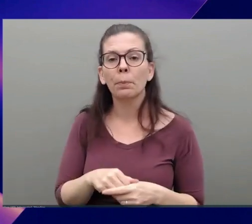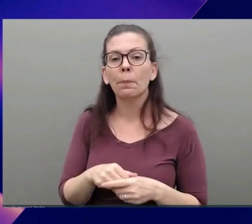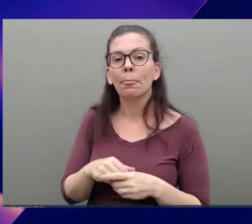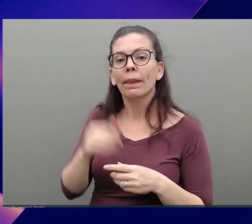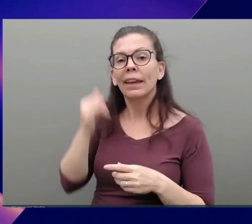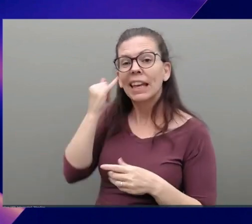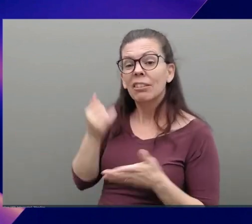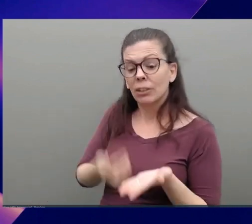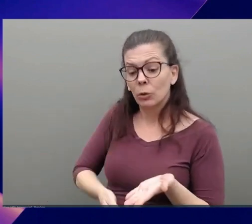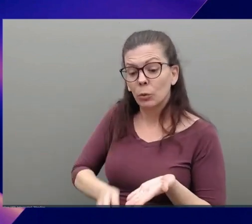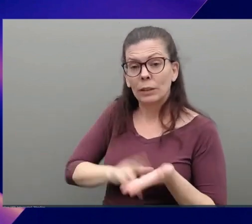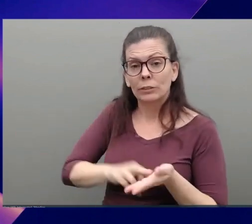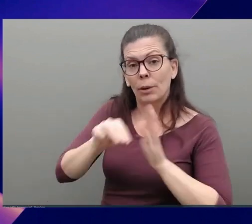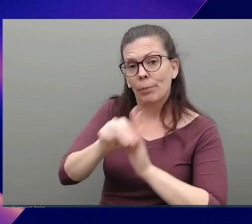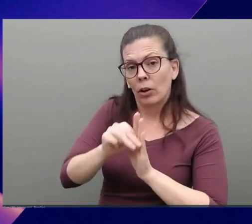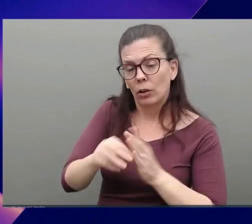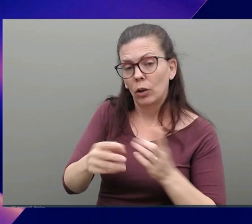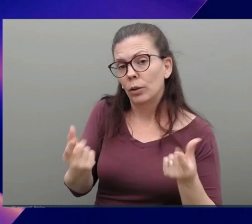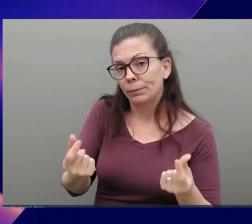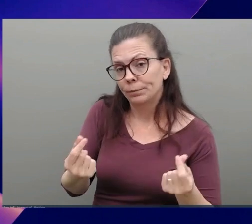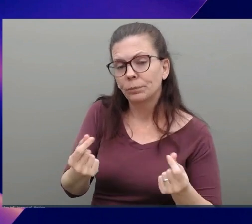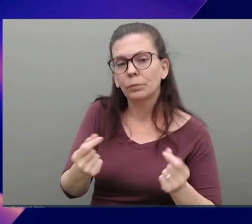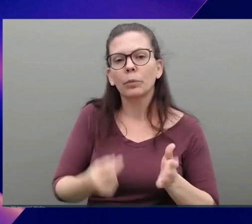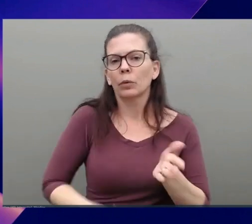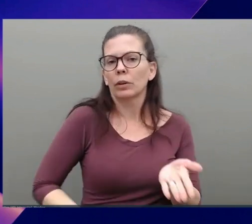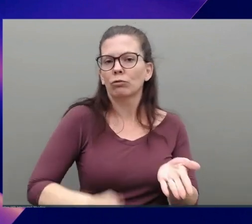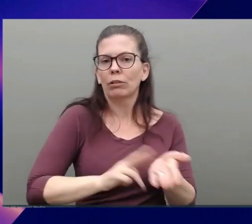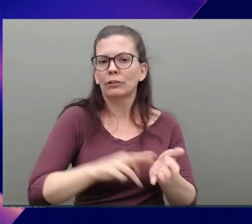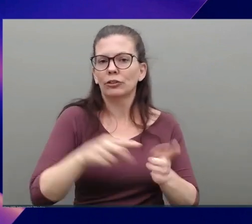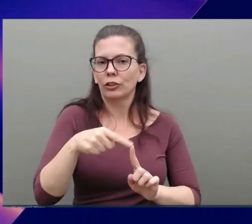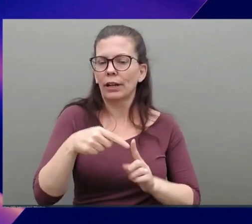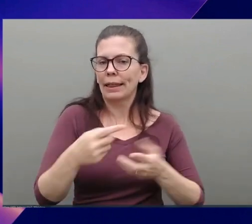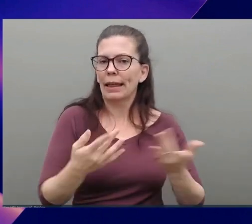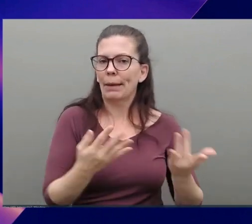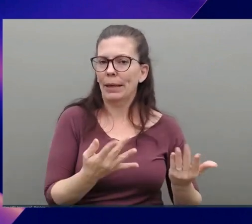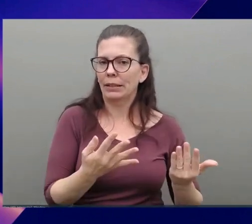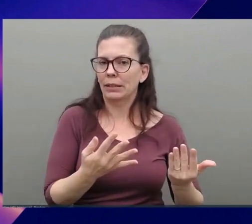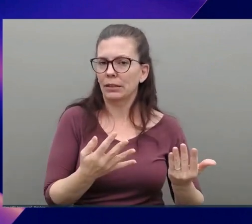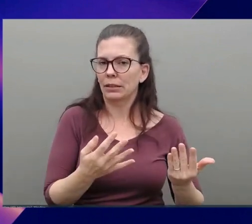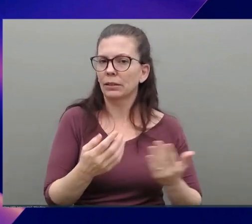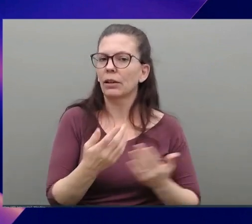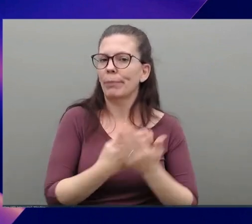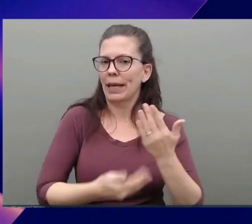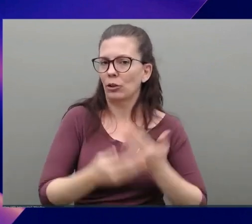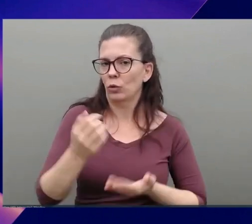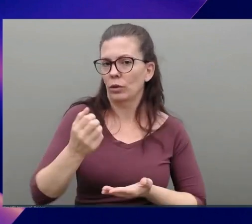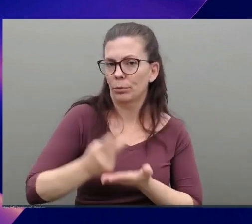we register it with a state pending manual approval, which means in the Model Registry,